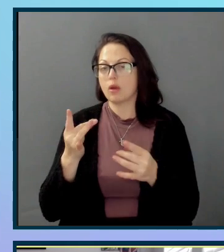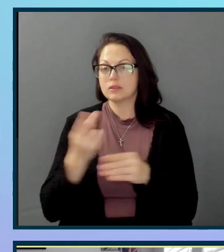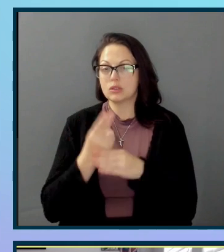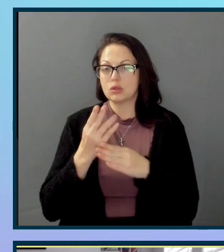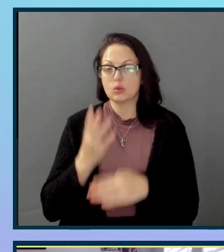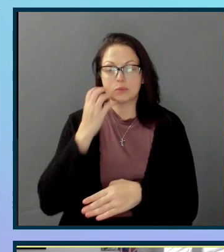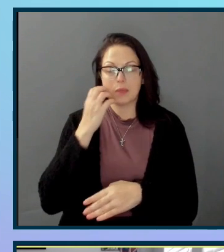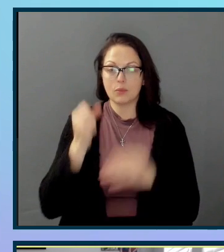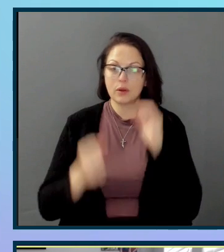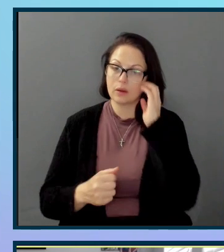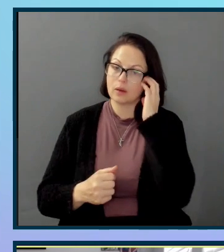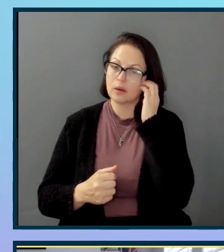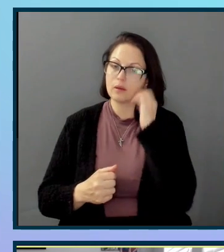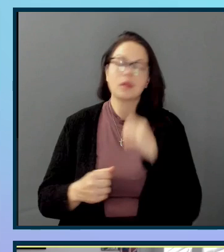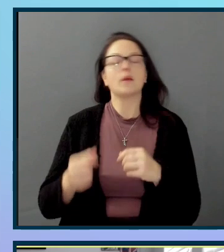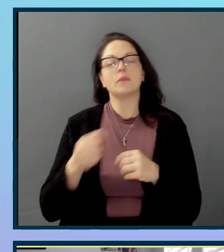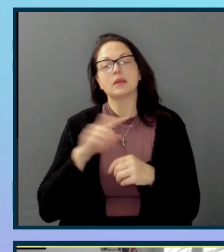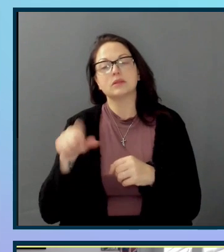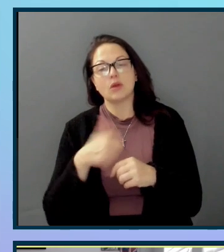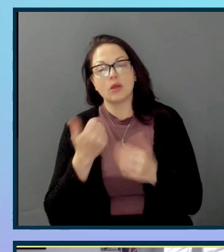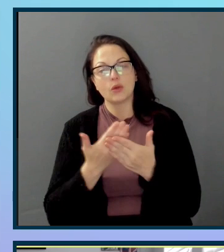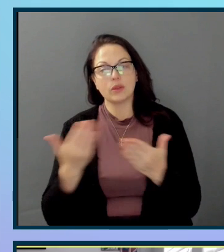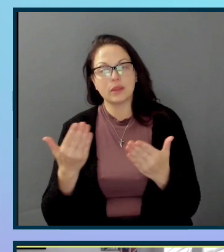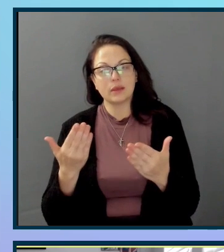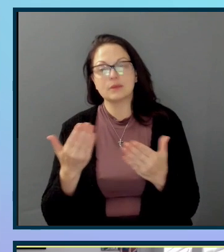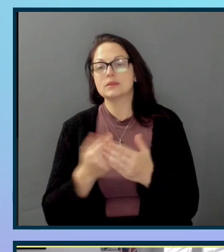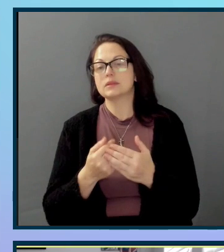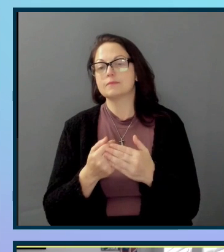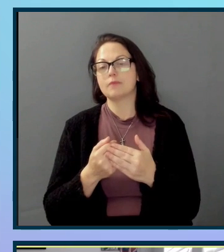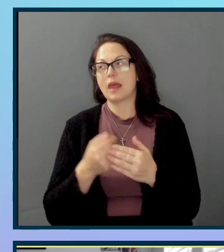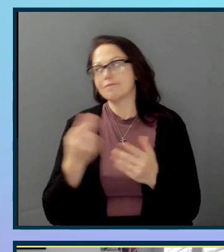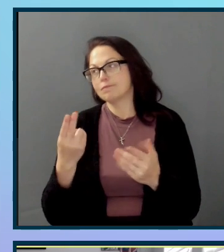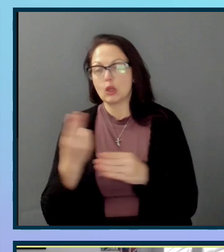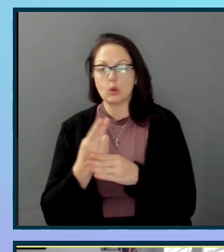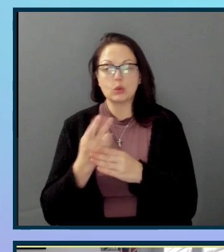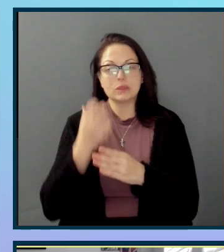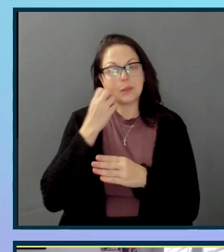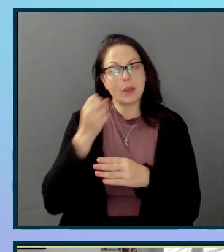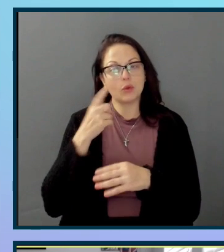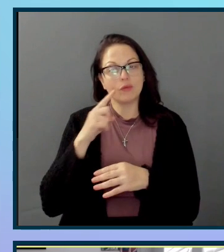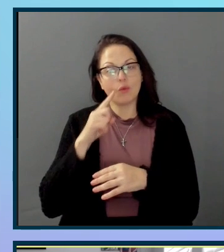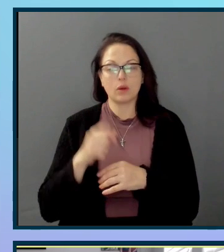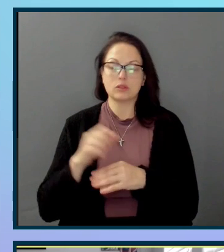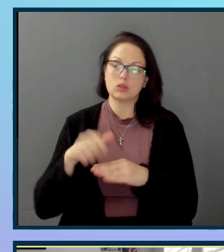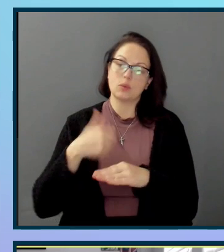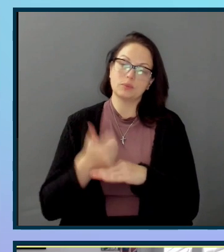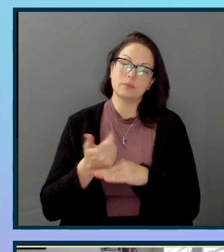because there are so many other things competing for it. So really build that into the interface.